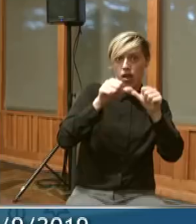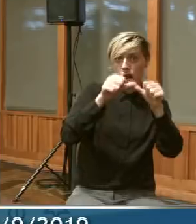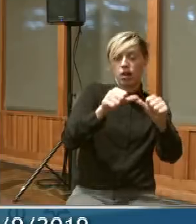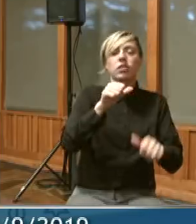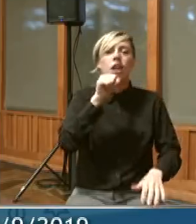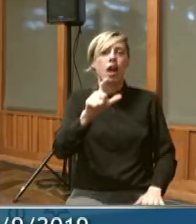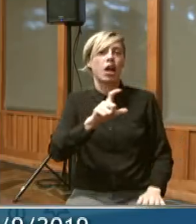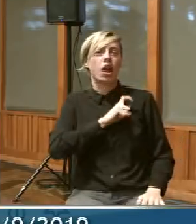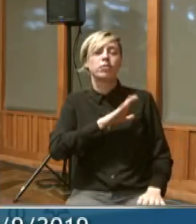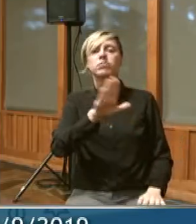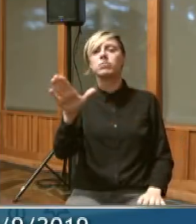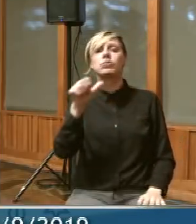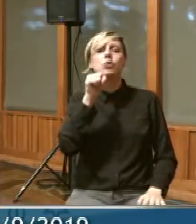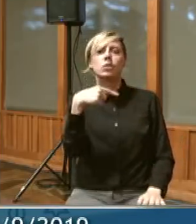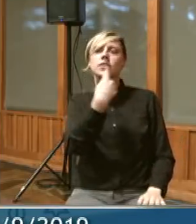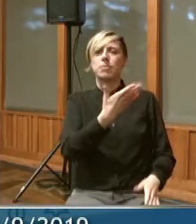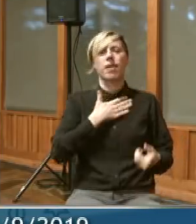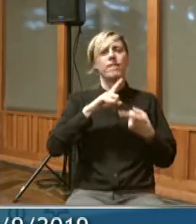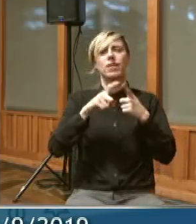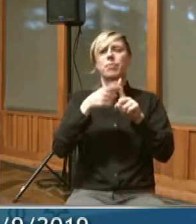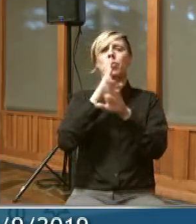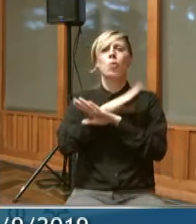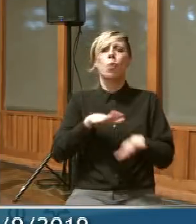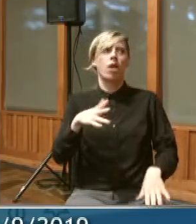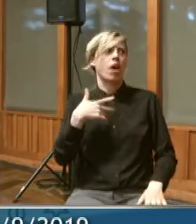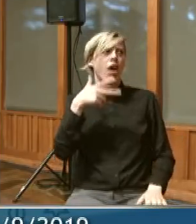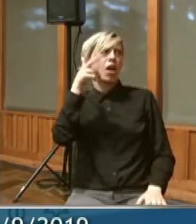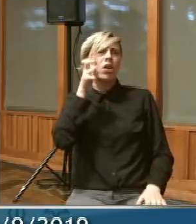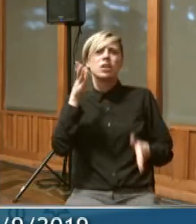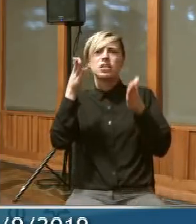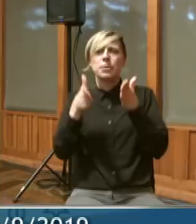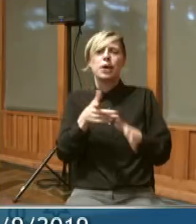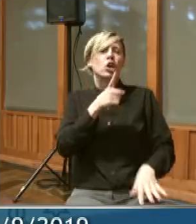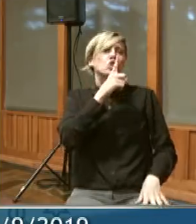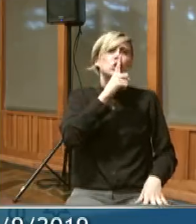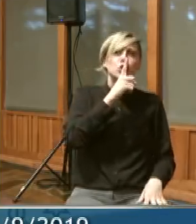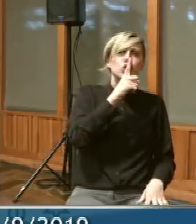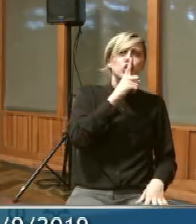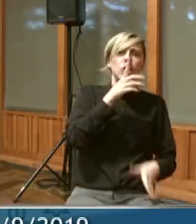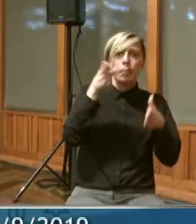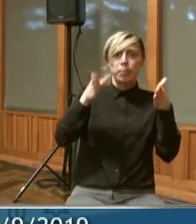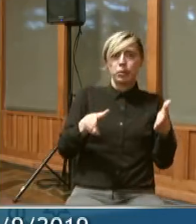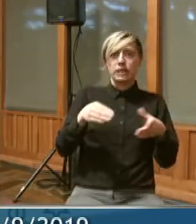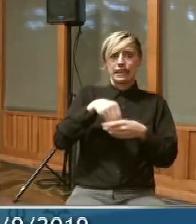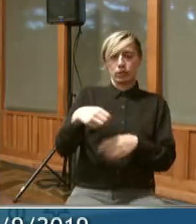BE CONSTANTLY POLICED. OKAY? OKAY. SO THAT'S WHY WE SAY CARE, NOT COPS. I JUST WANT TO SAY PLEASE DON'T